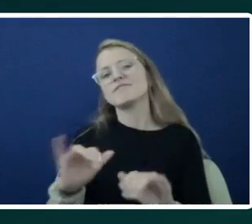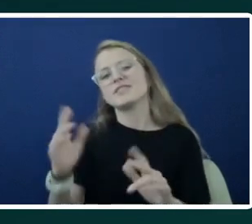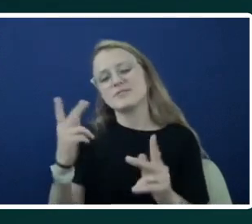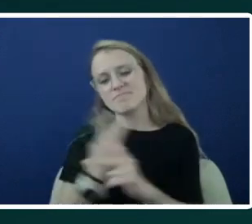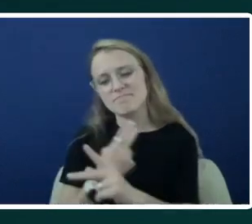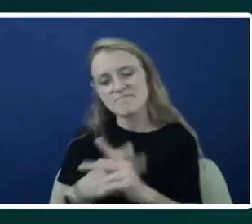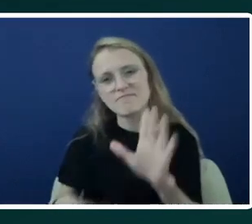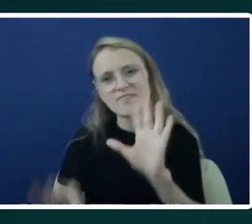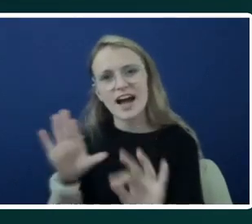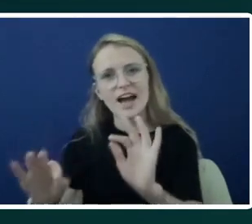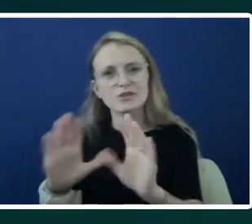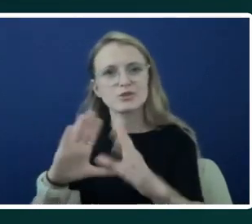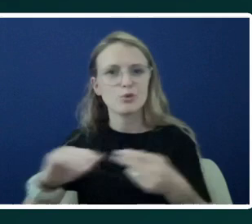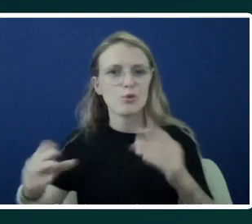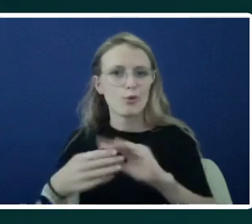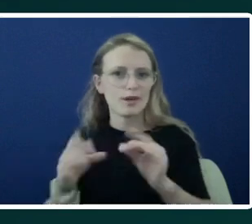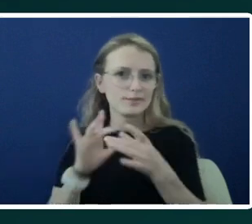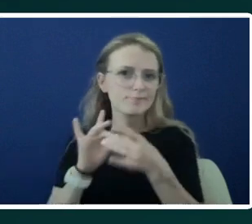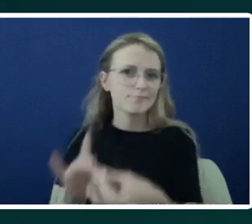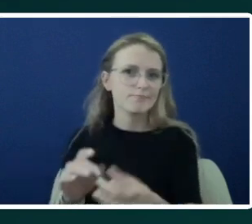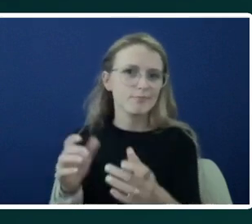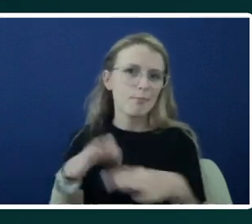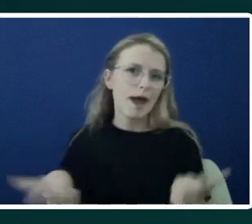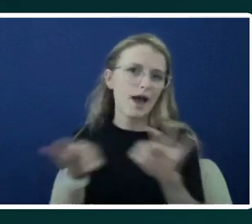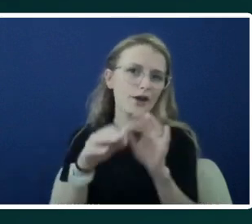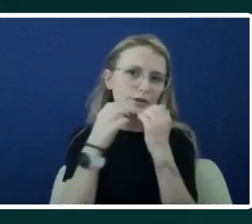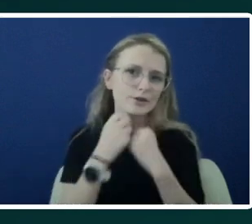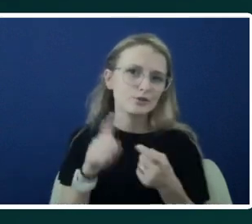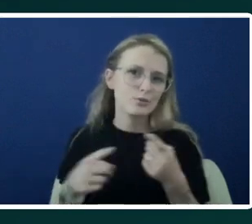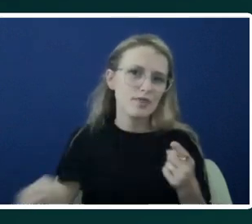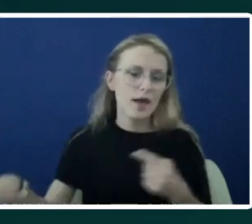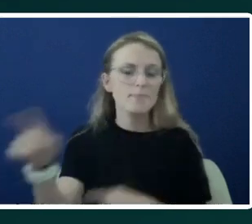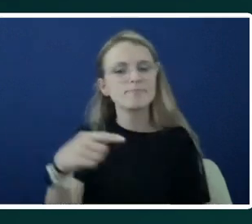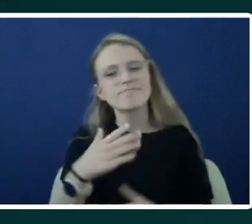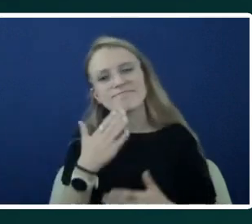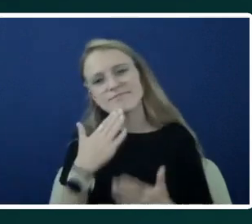thank you for doing that for us today, Samir. I really appreciate this conversation.